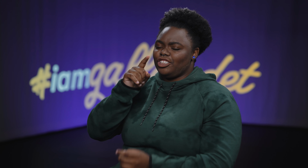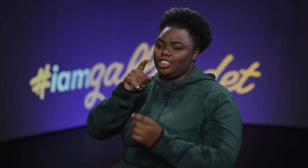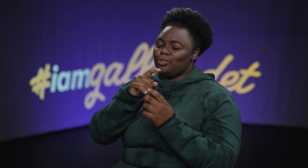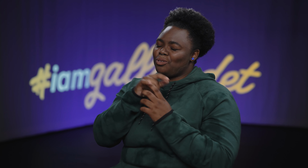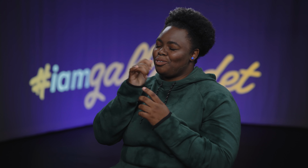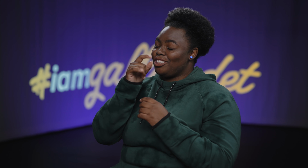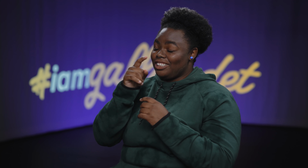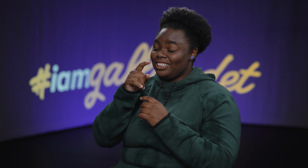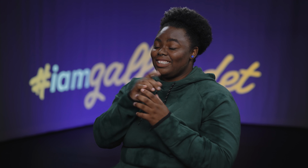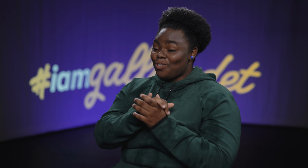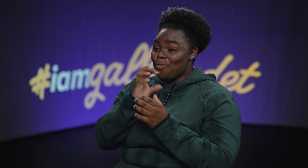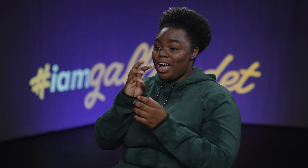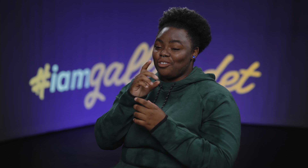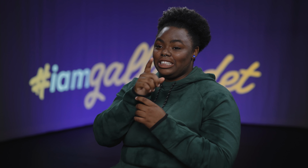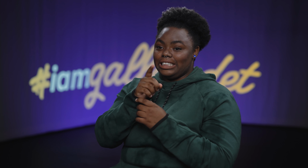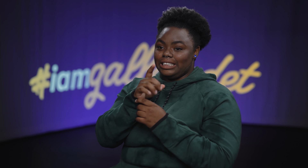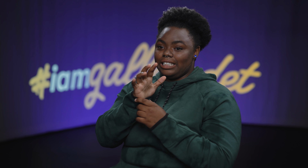She is…wow… she is…